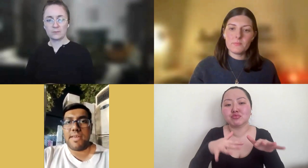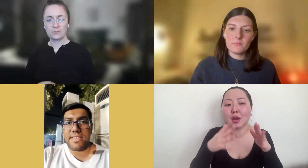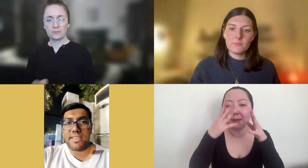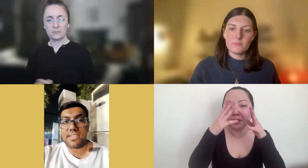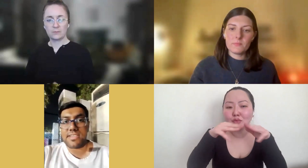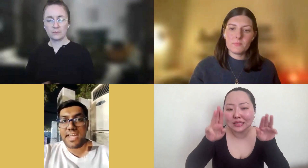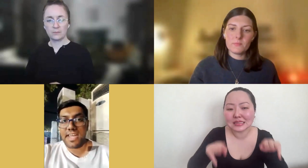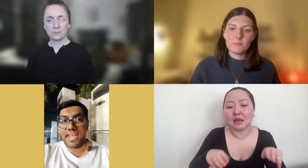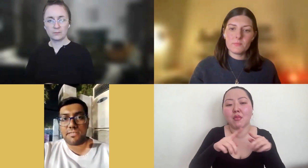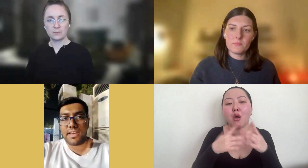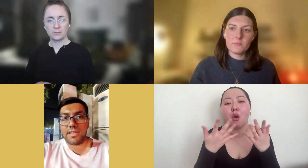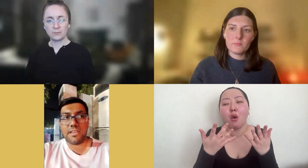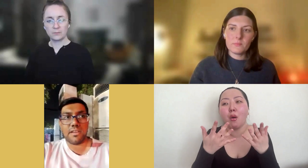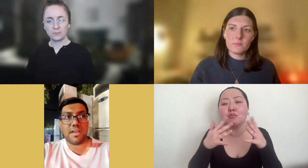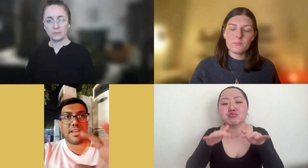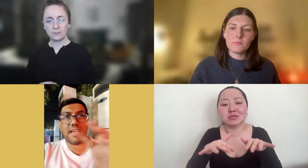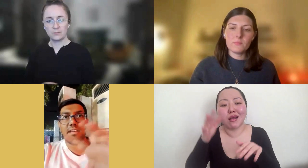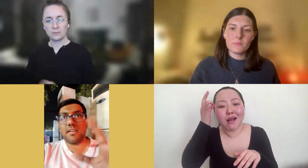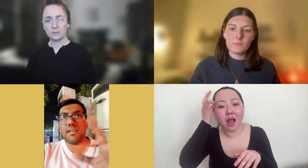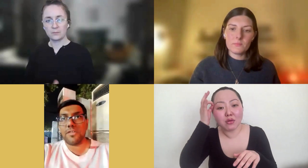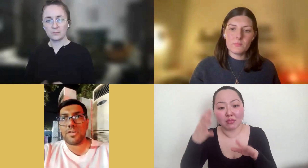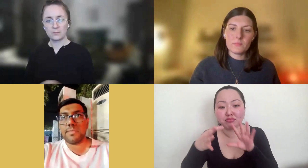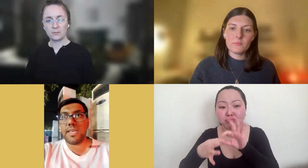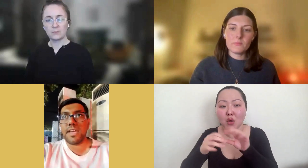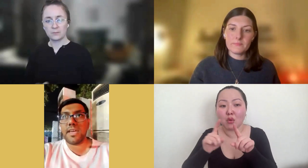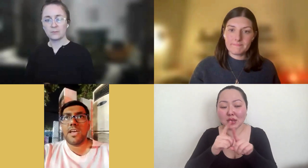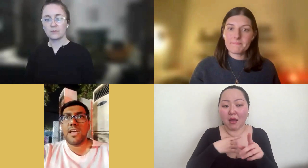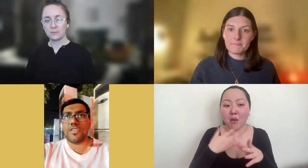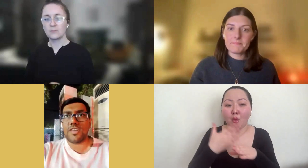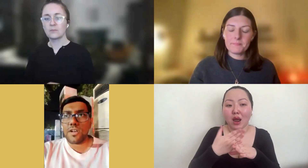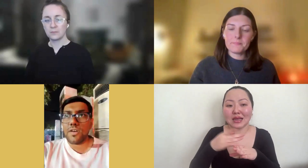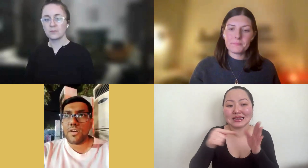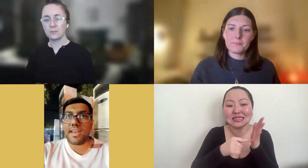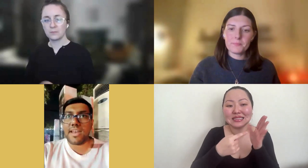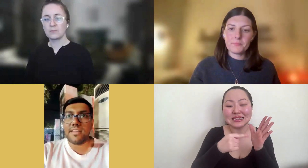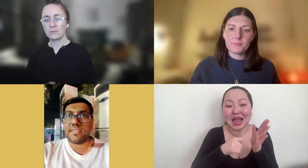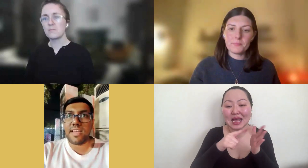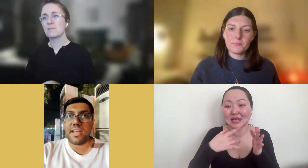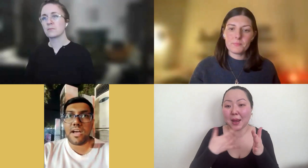time at the TATE where I had done a fellowship there. So just to look at and understand